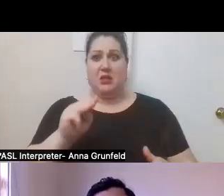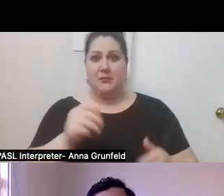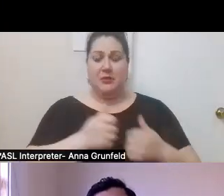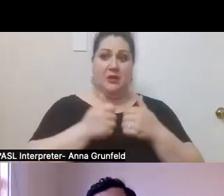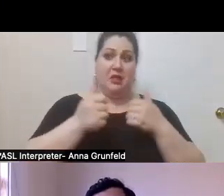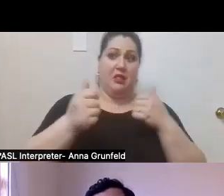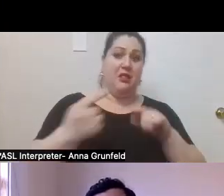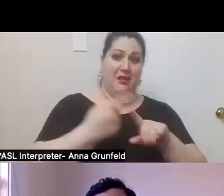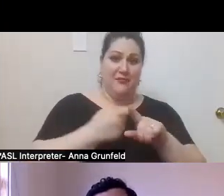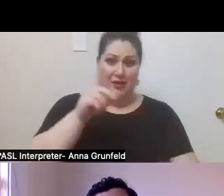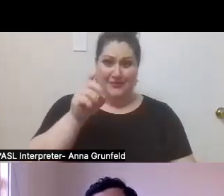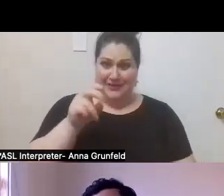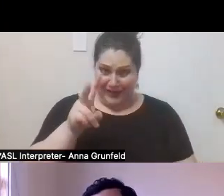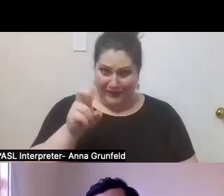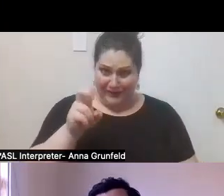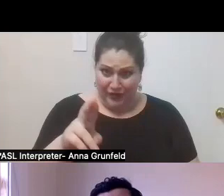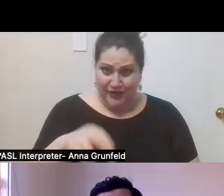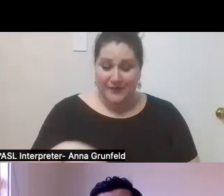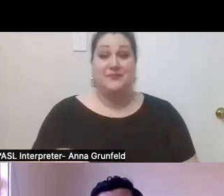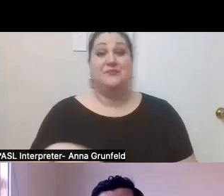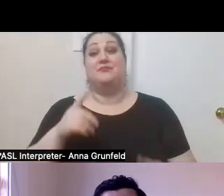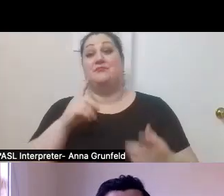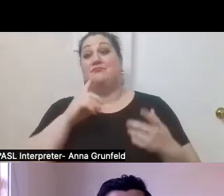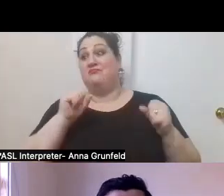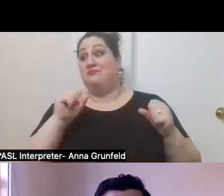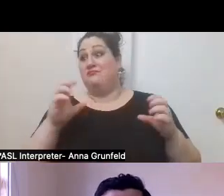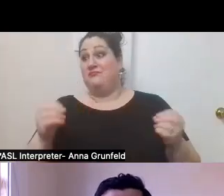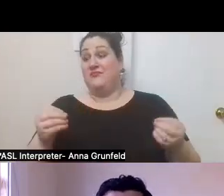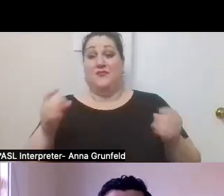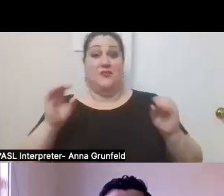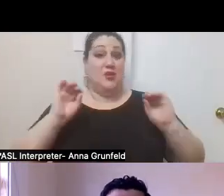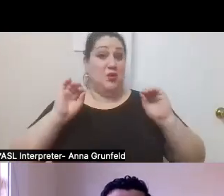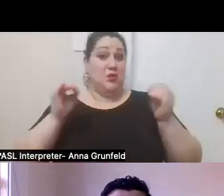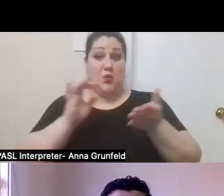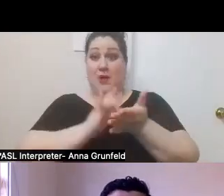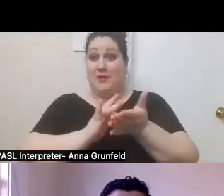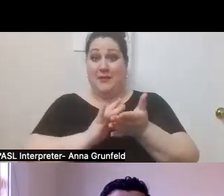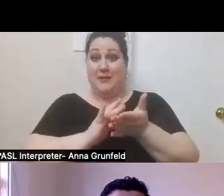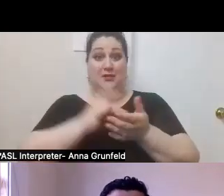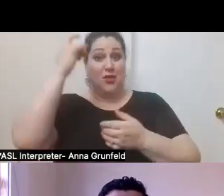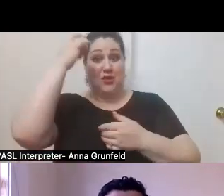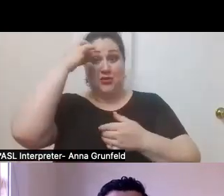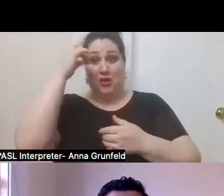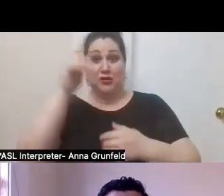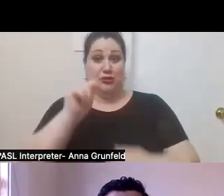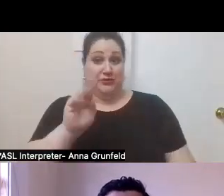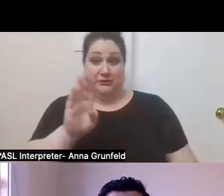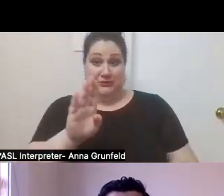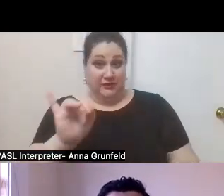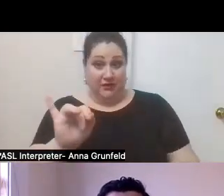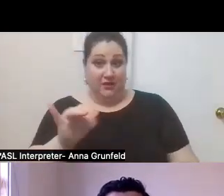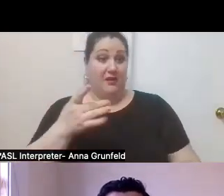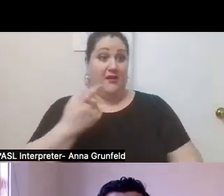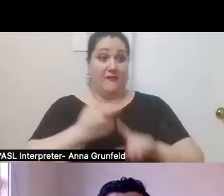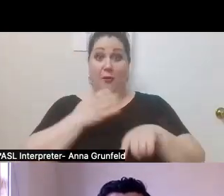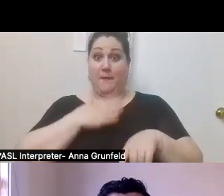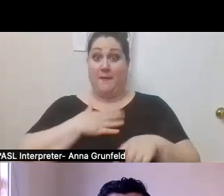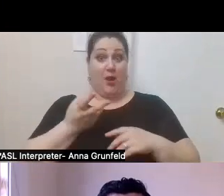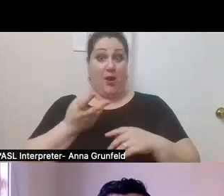So having no medical knowledge of TBI from my own medical training. I was learning it all over again.